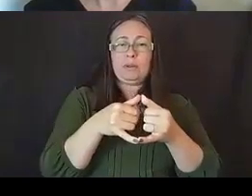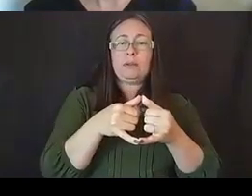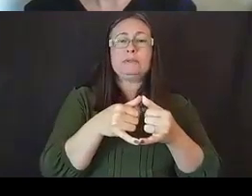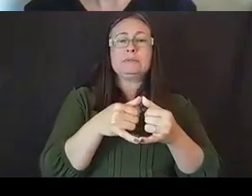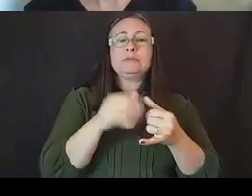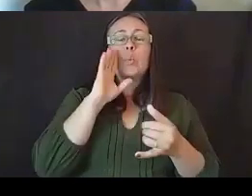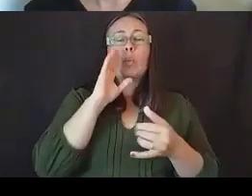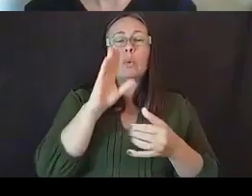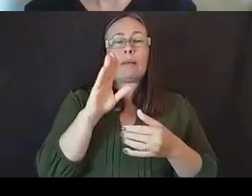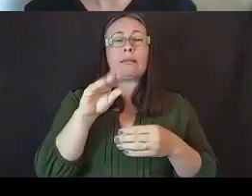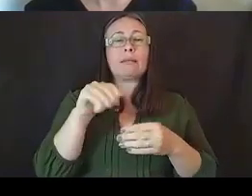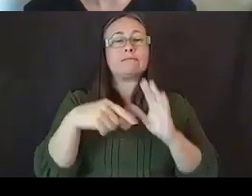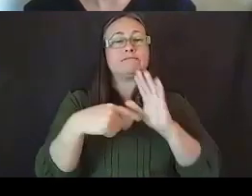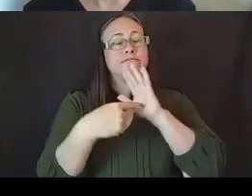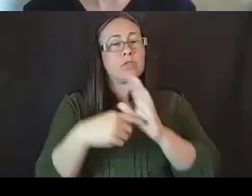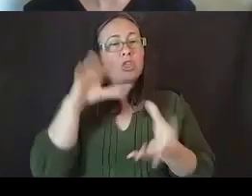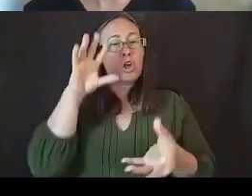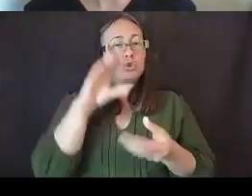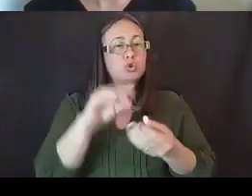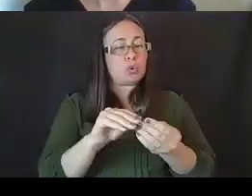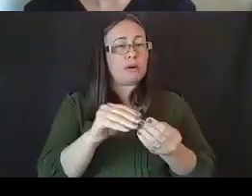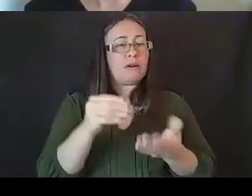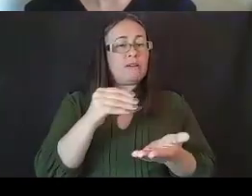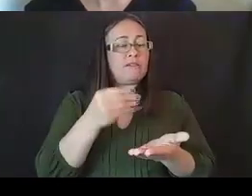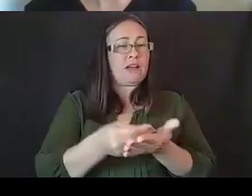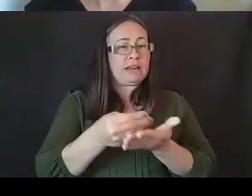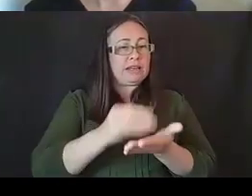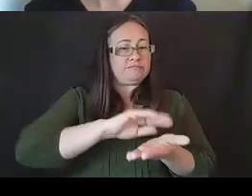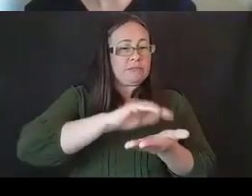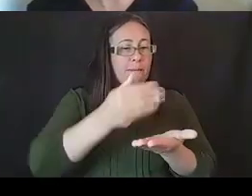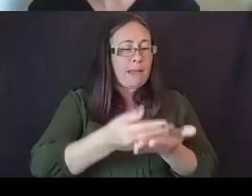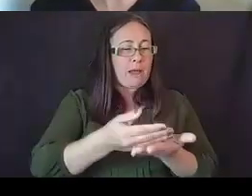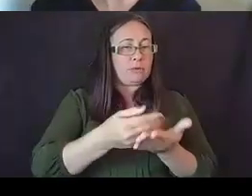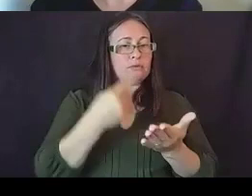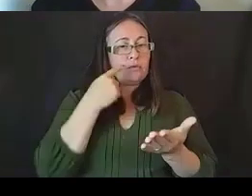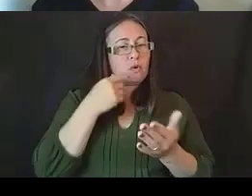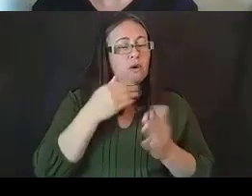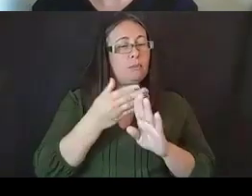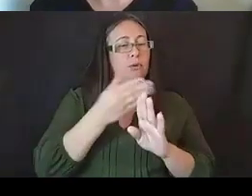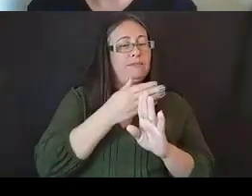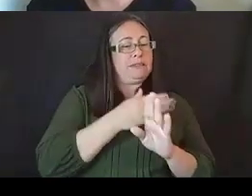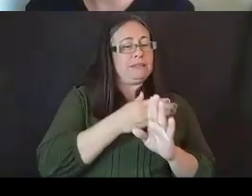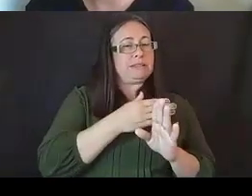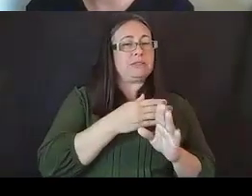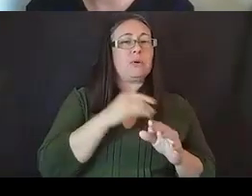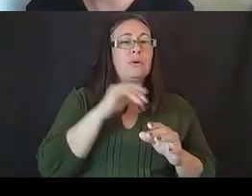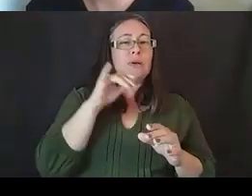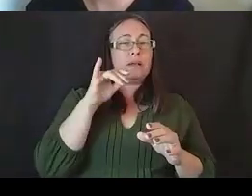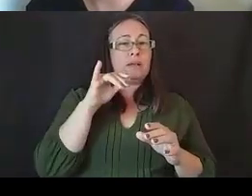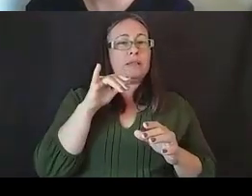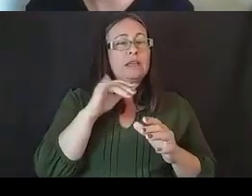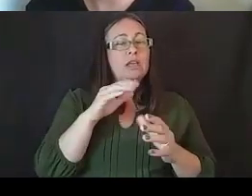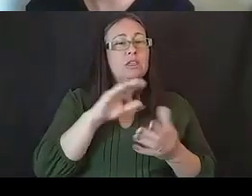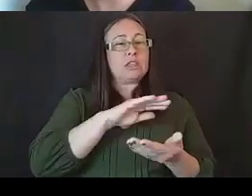funding amount for these projects. And so this is the award amount to date, that's one easy way to get that information.